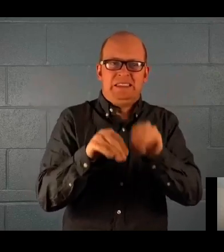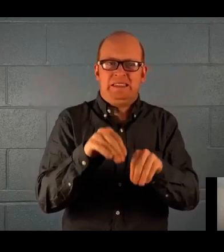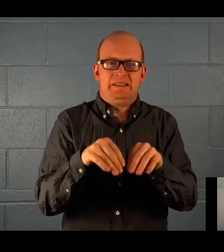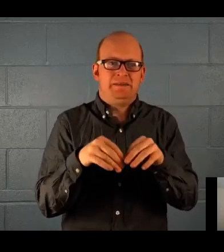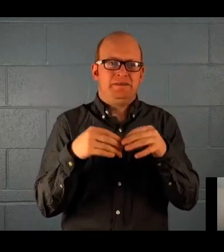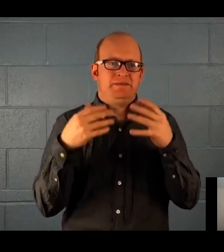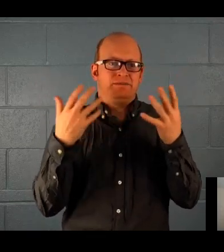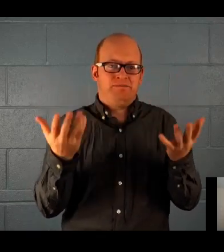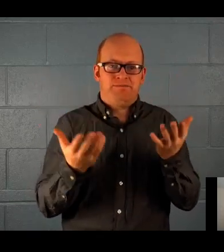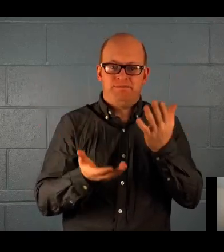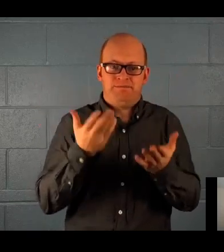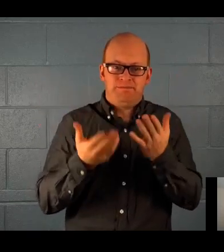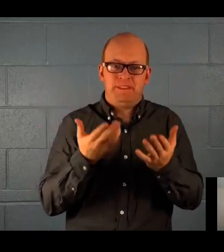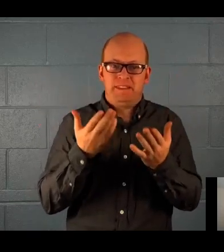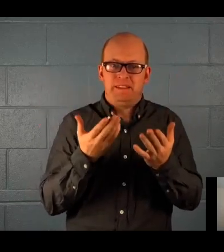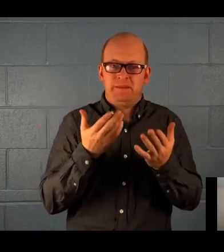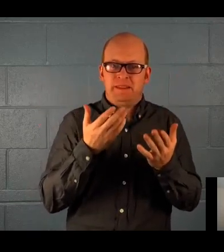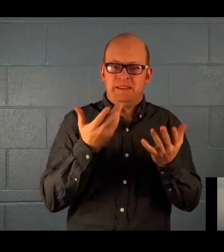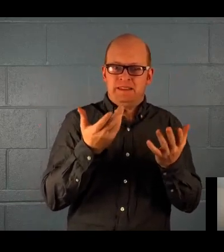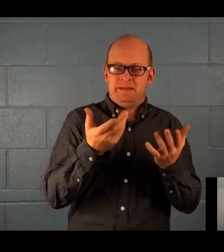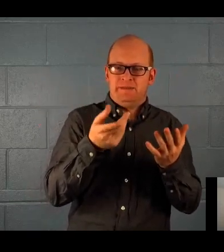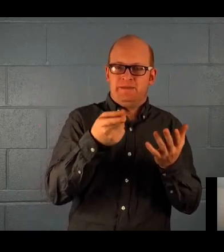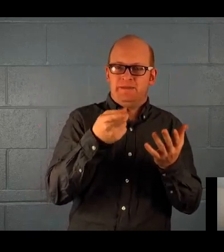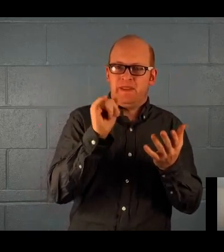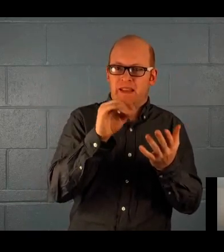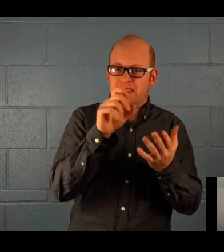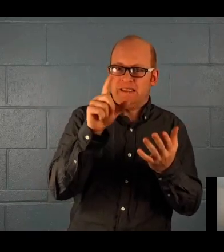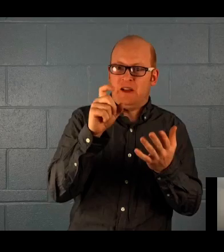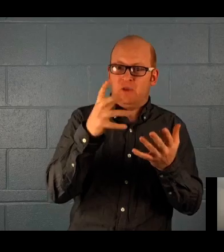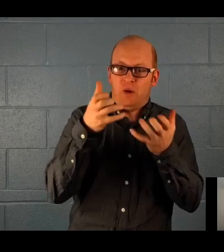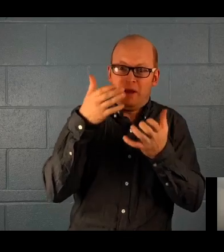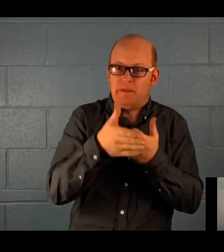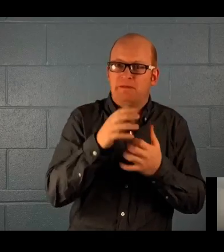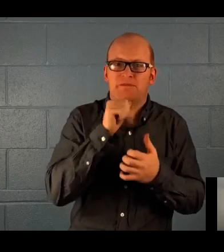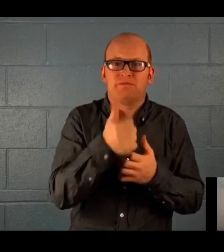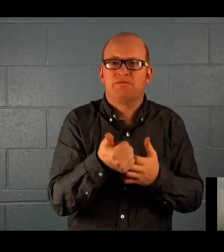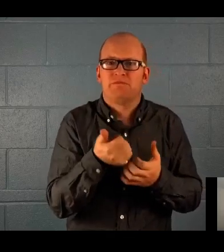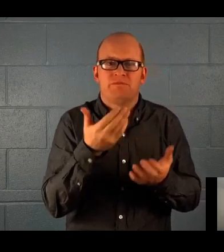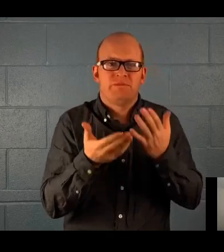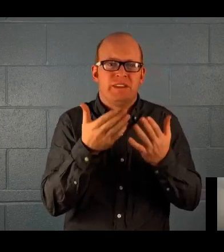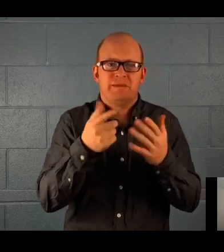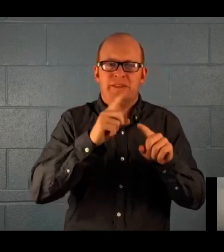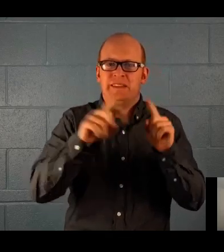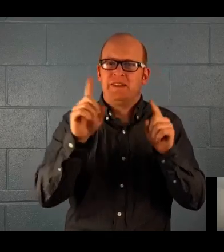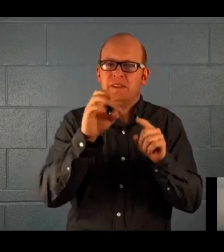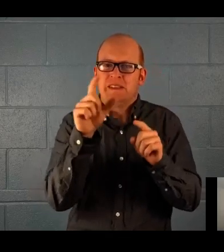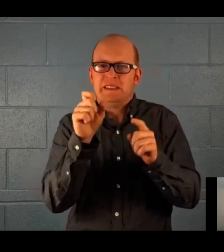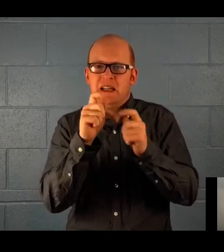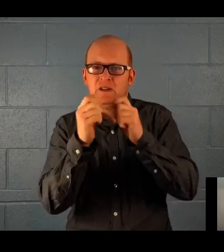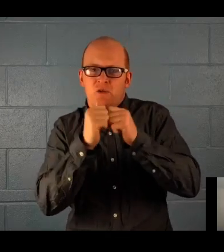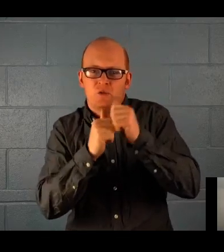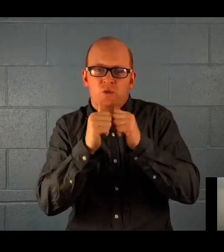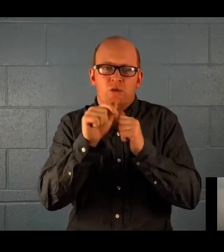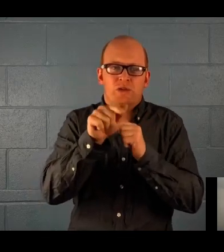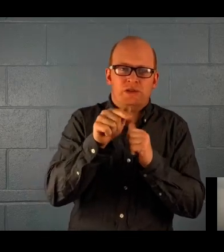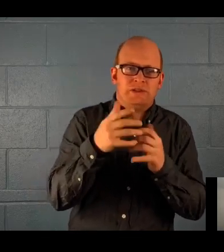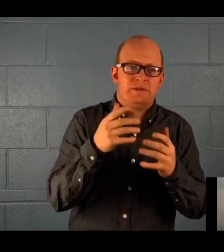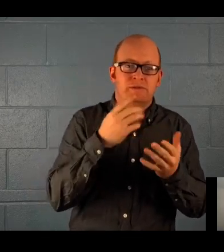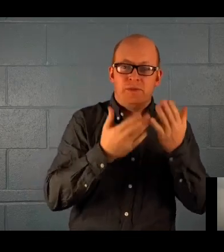that it doesn't want to be in, and we'll come back to that in a moment. It also could be that that formation of that truncated protein product